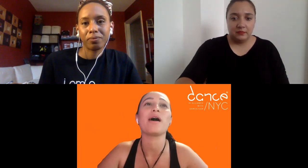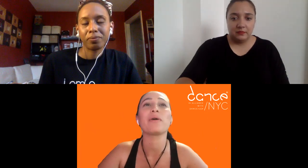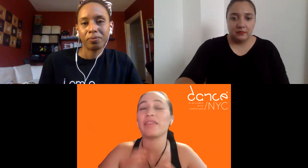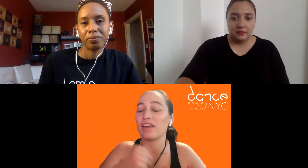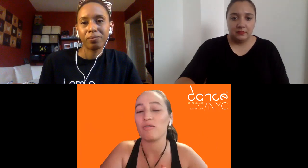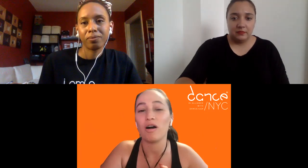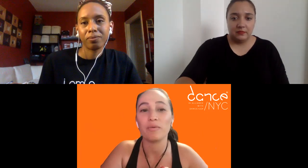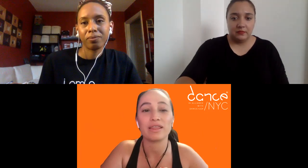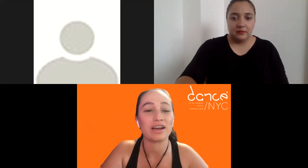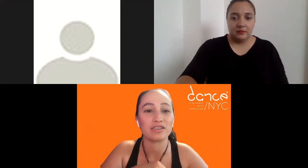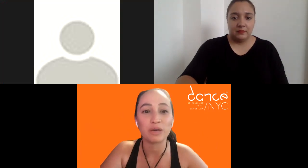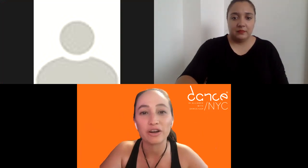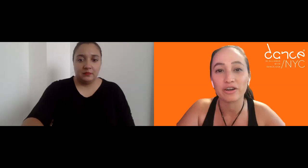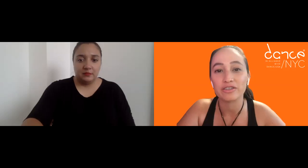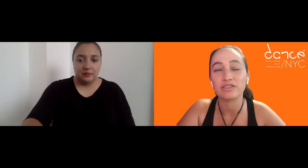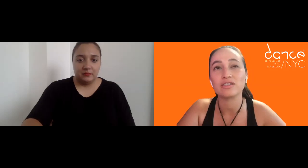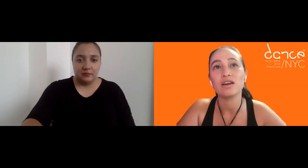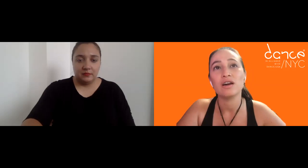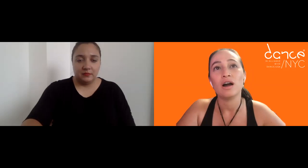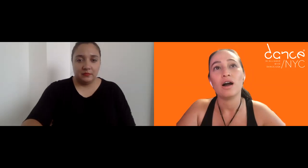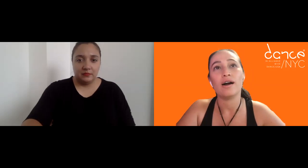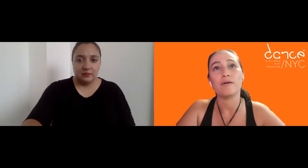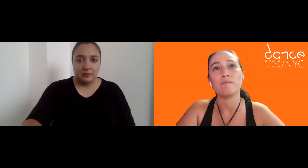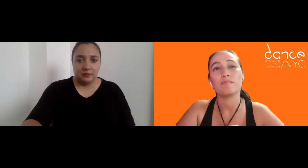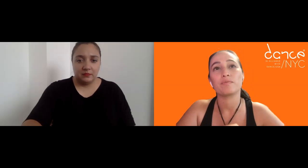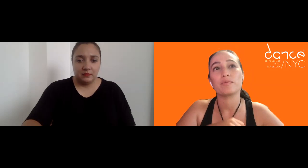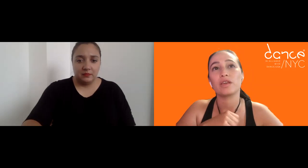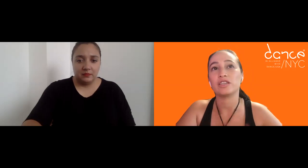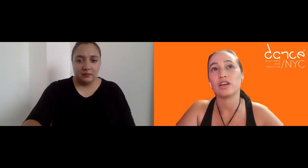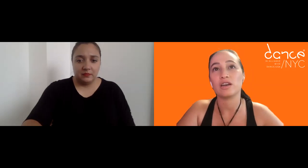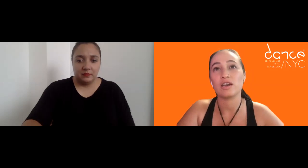I want to thank you all, our speakers, each